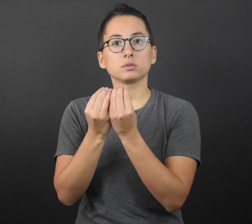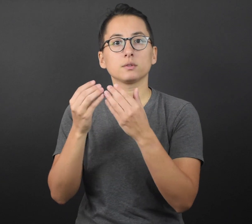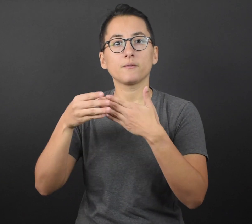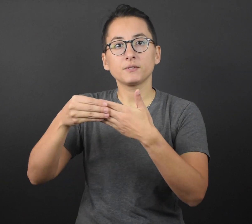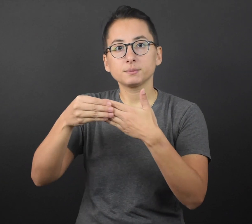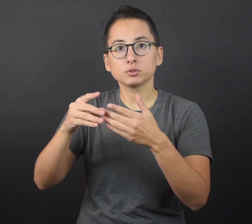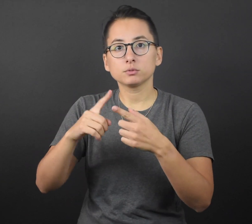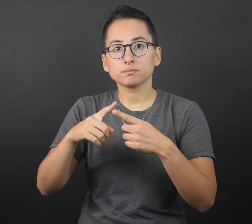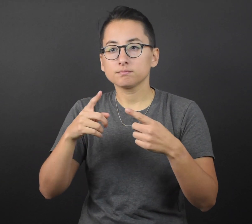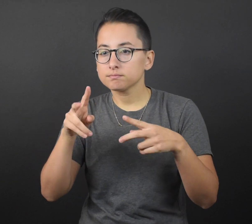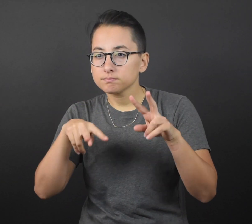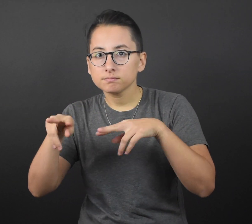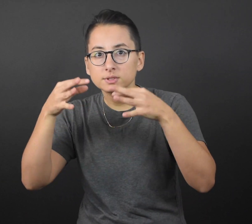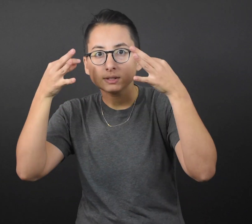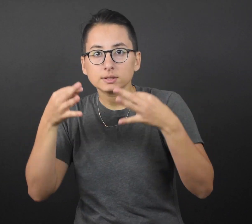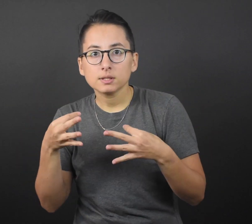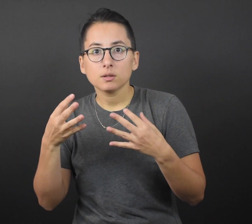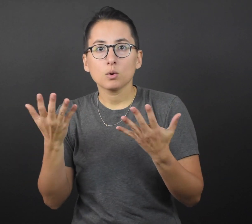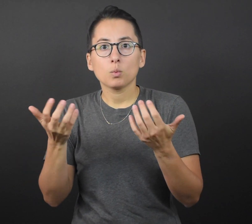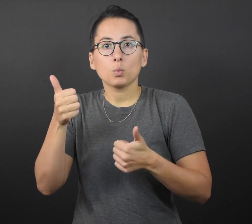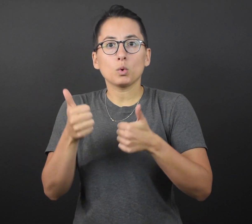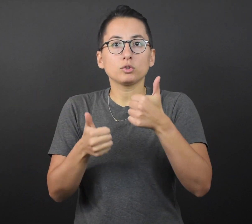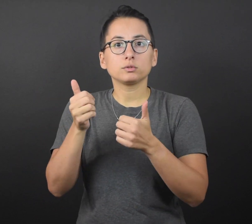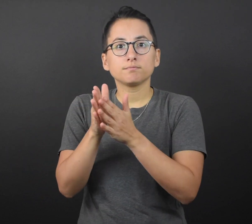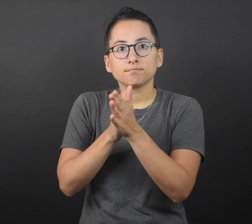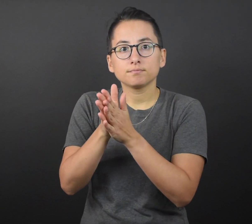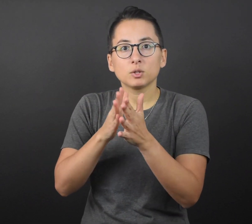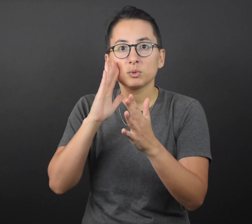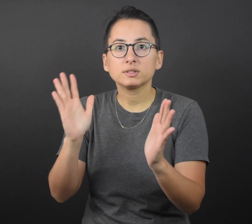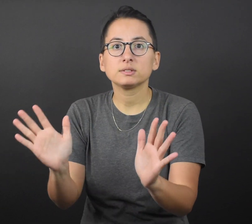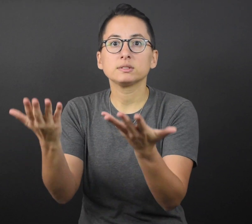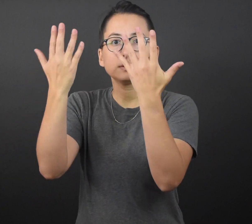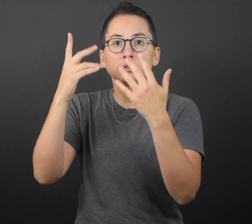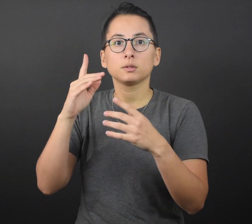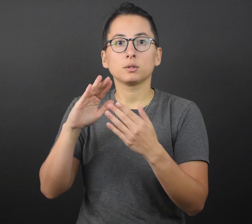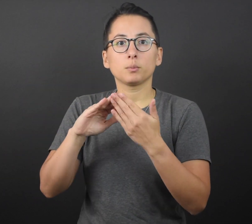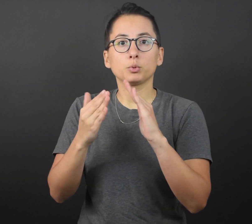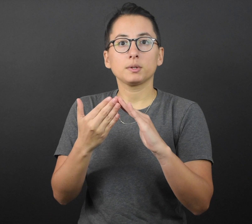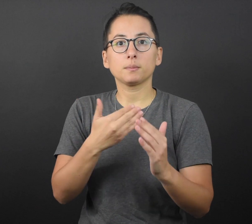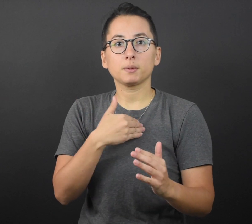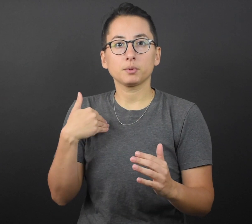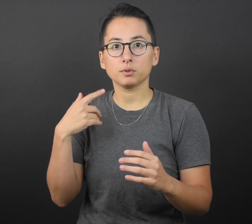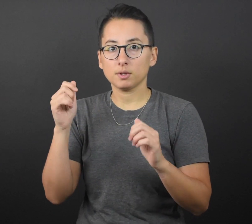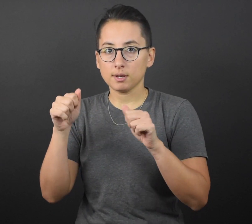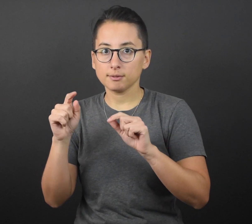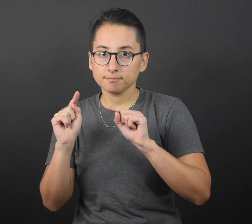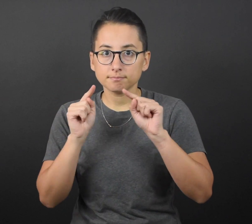designed to give organizations flexibility to determine which incentives would most resonate